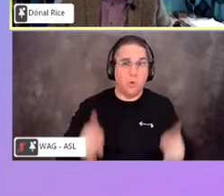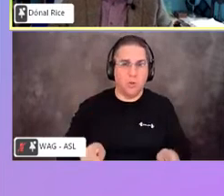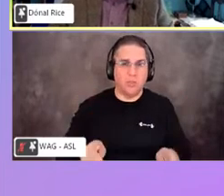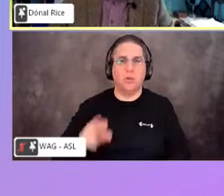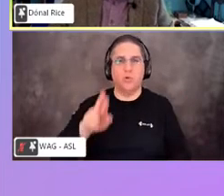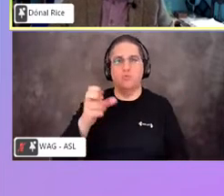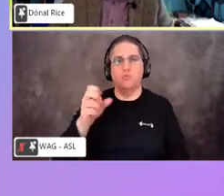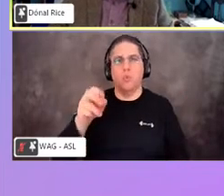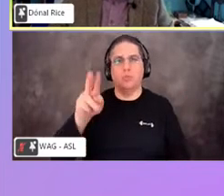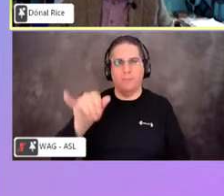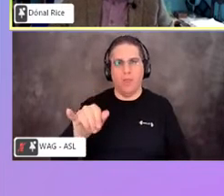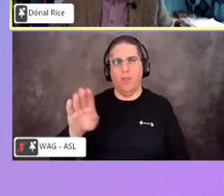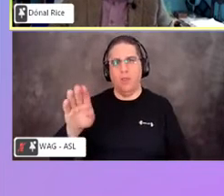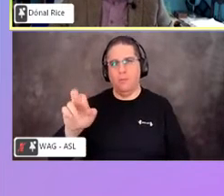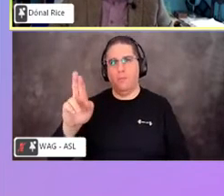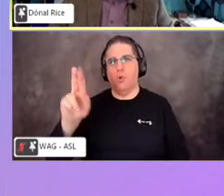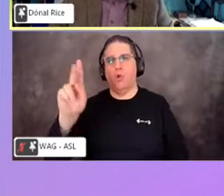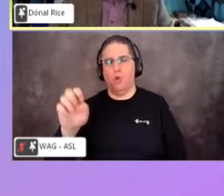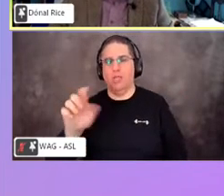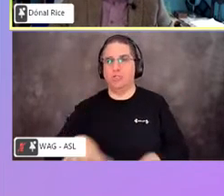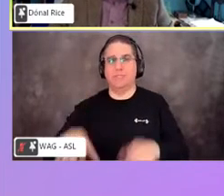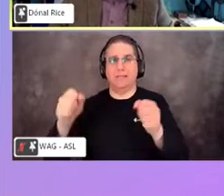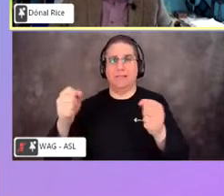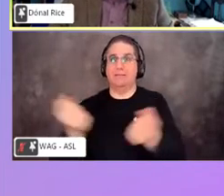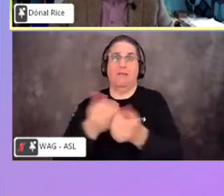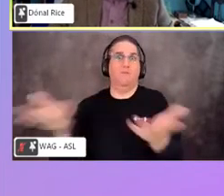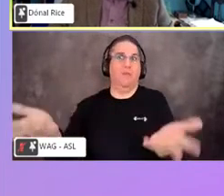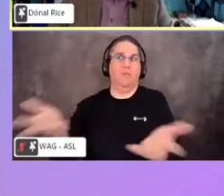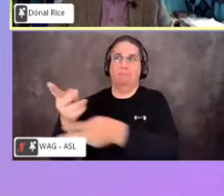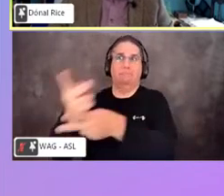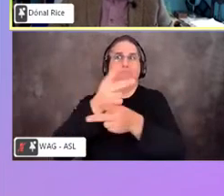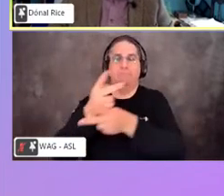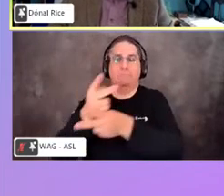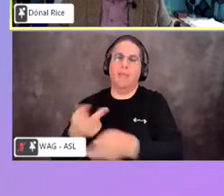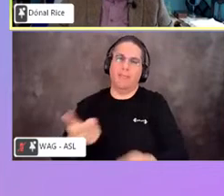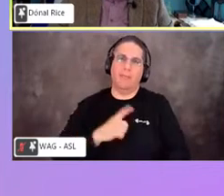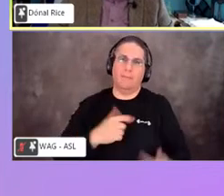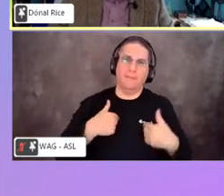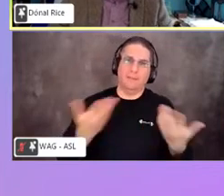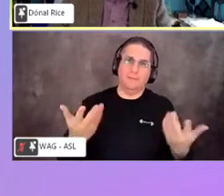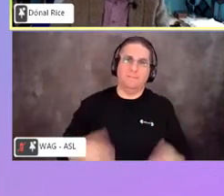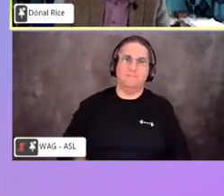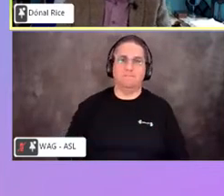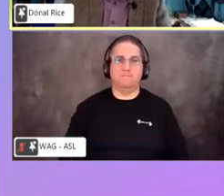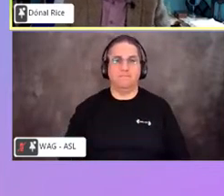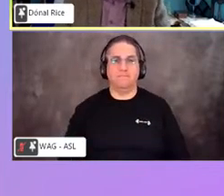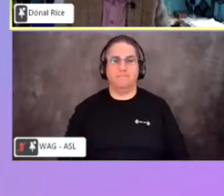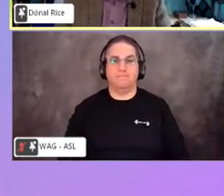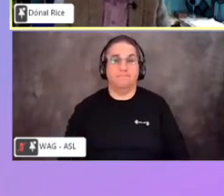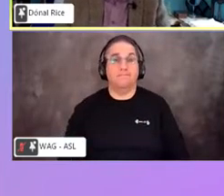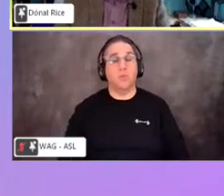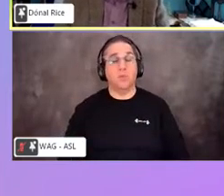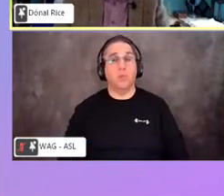on Comess, Denise Green, who helps us communicate with all the public bodies that we need to do. And our admin person is